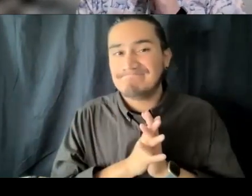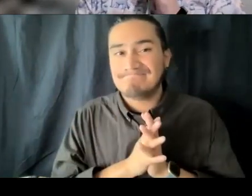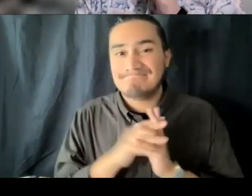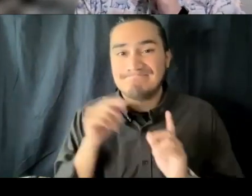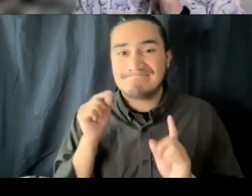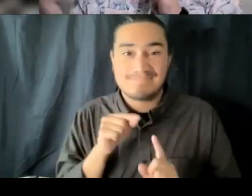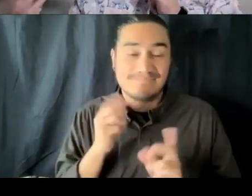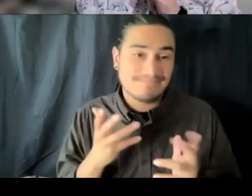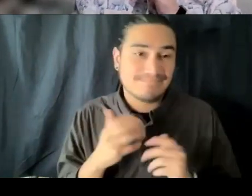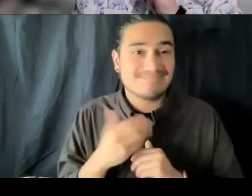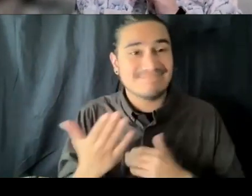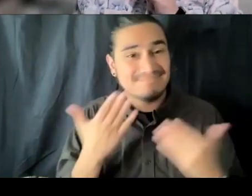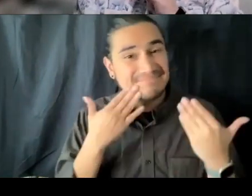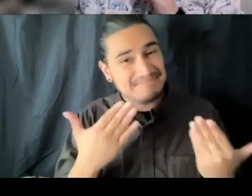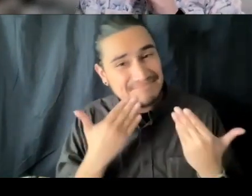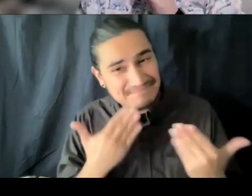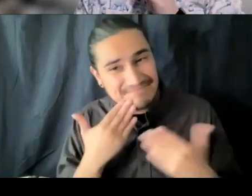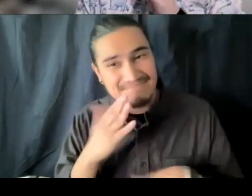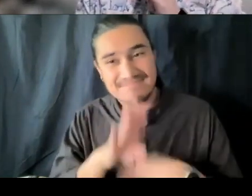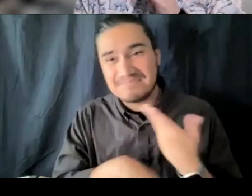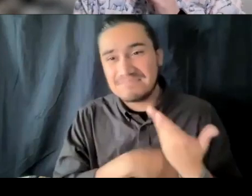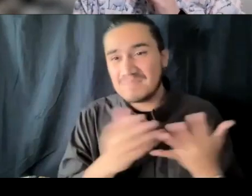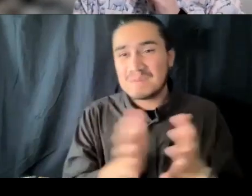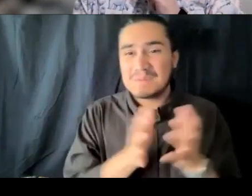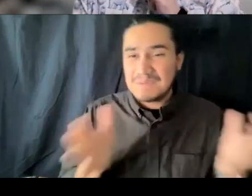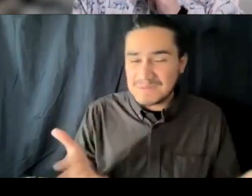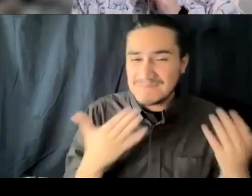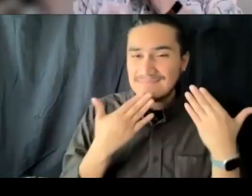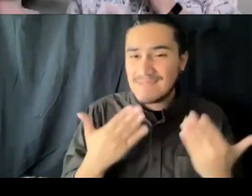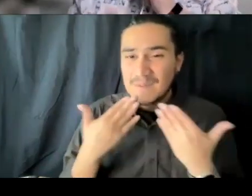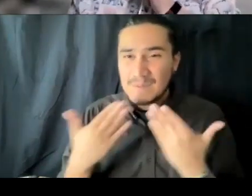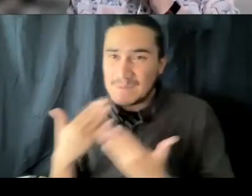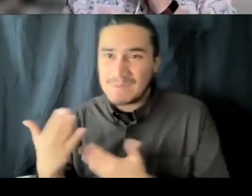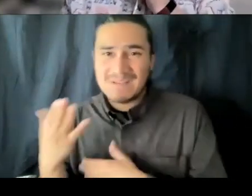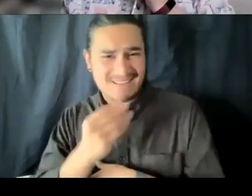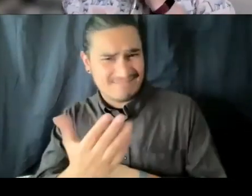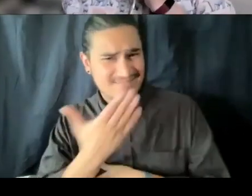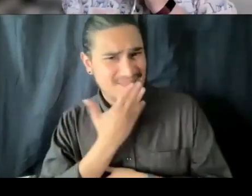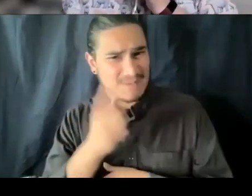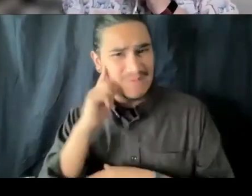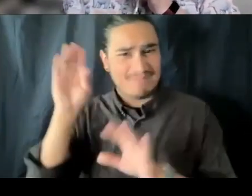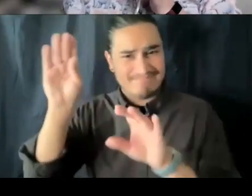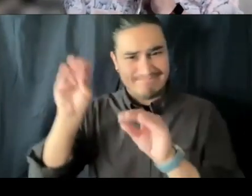And just thank you all so much and thank you for filling out the evaluation